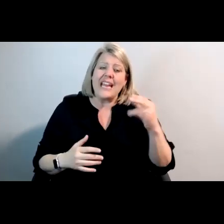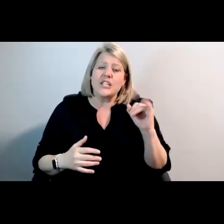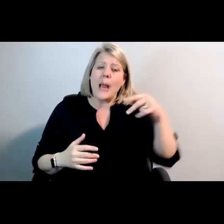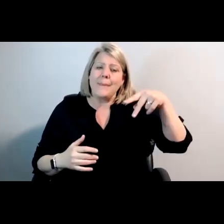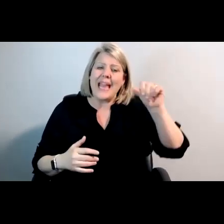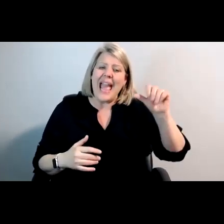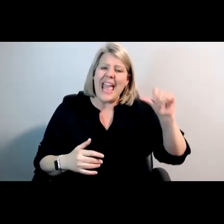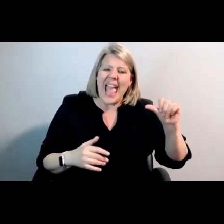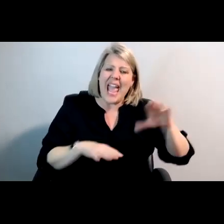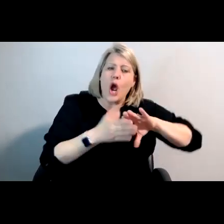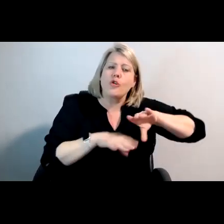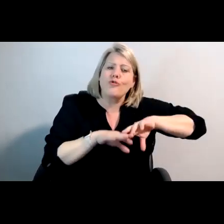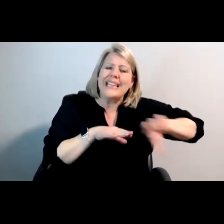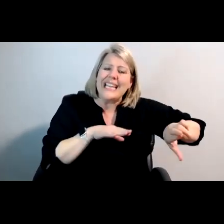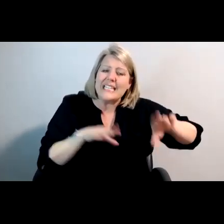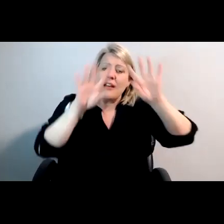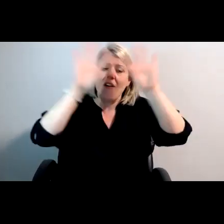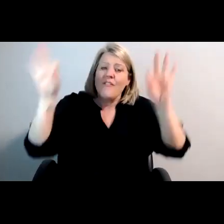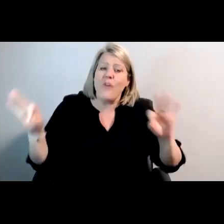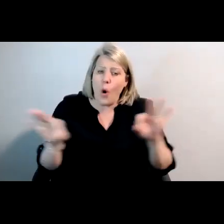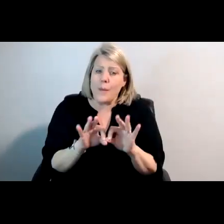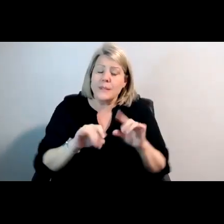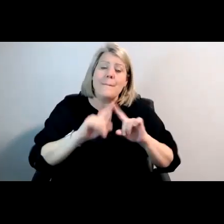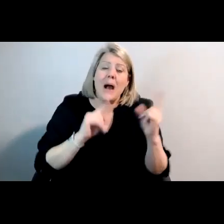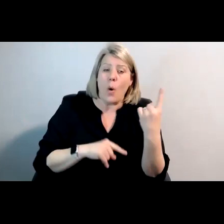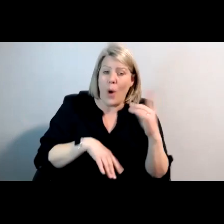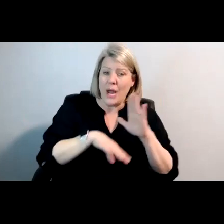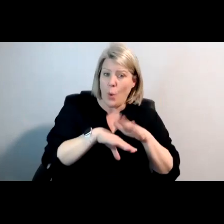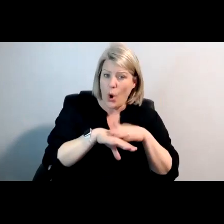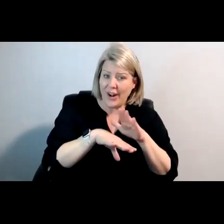My one caution there is that a lot of states have their own.